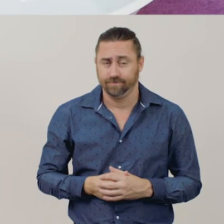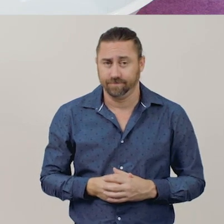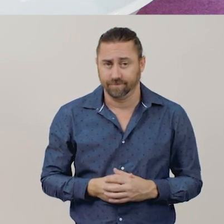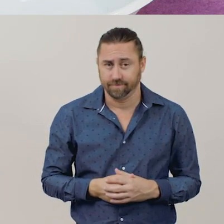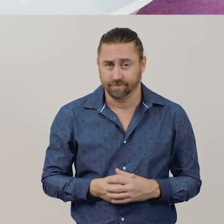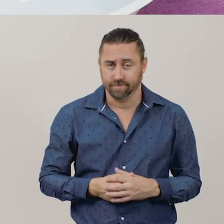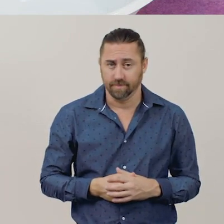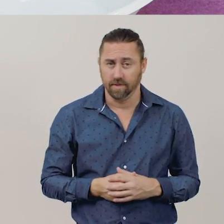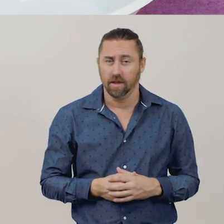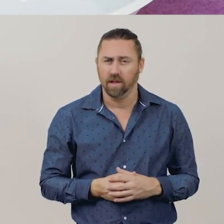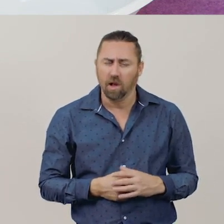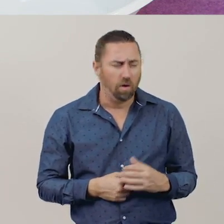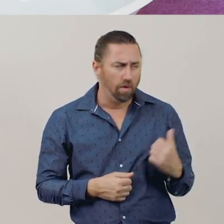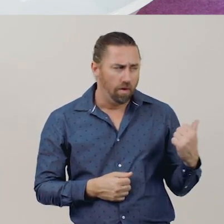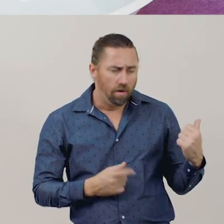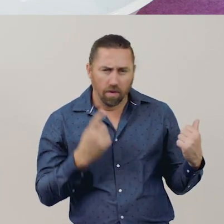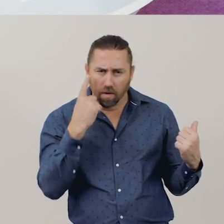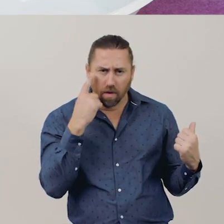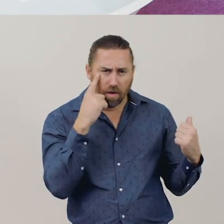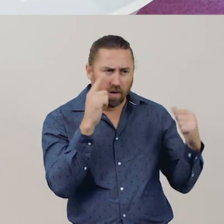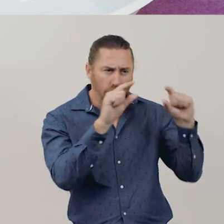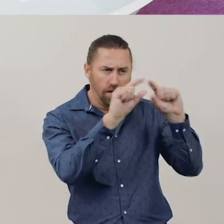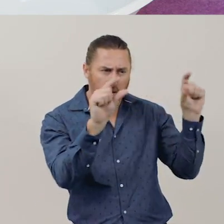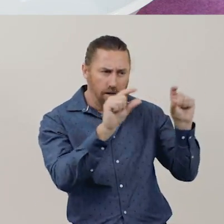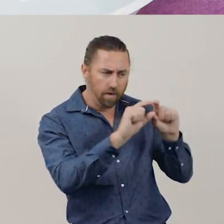Notice how each strip is the same length.